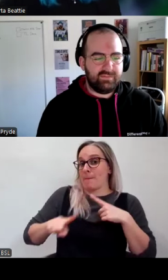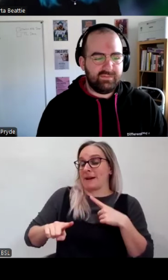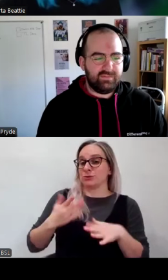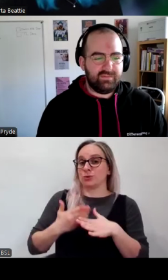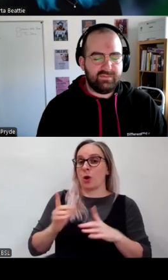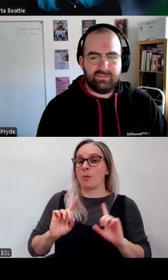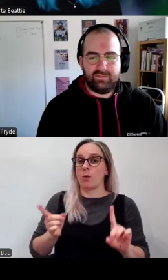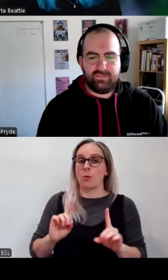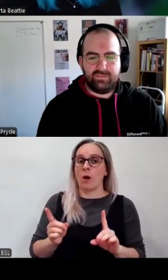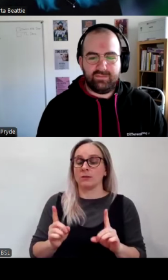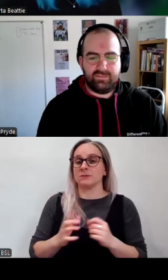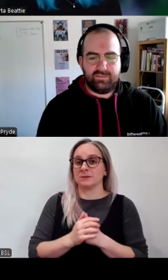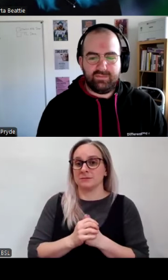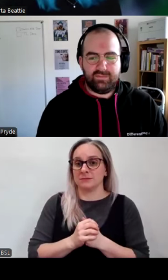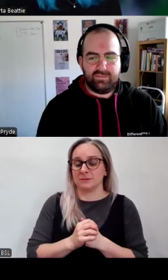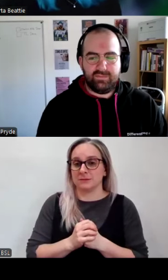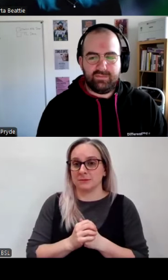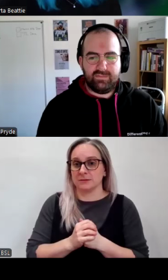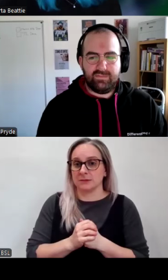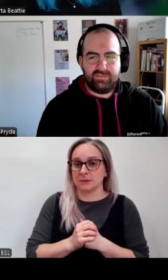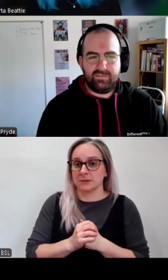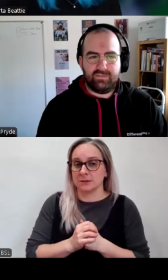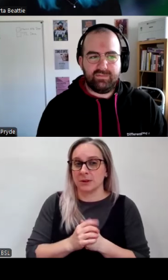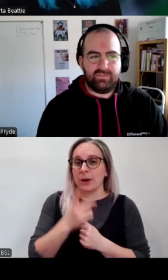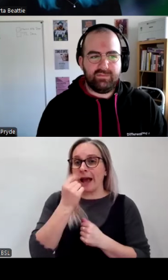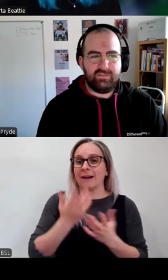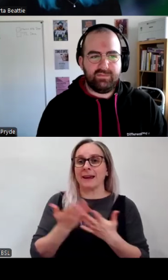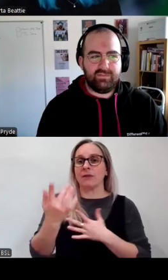Our tech champions can give you one-to-one support, which is completely free and unlimited.